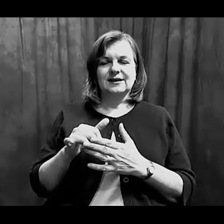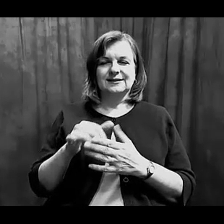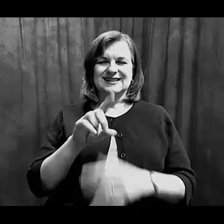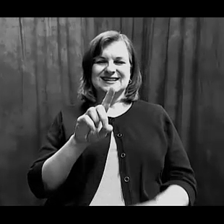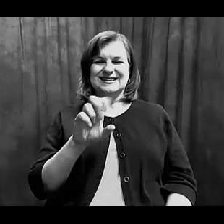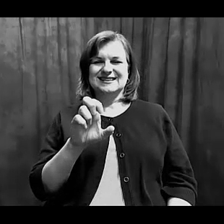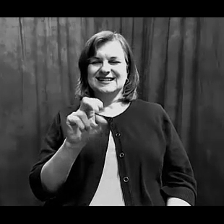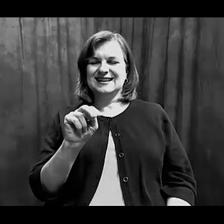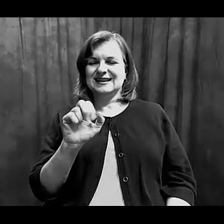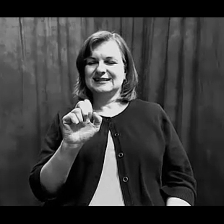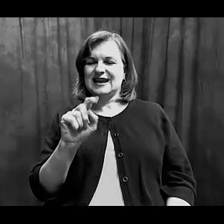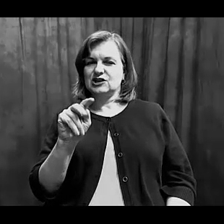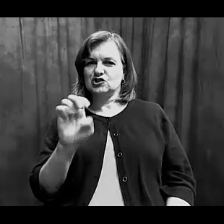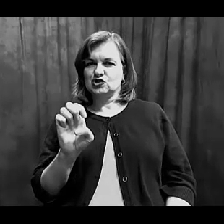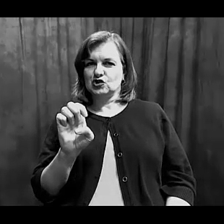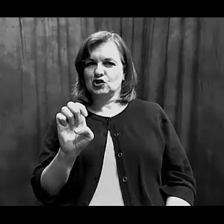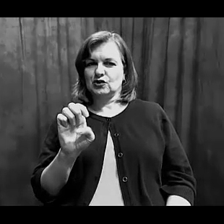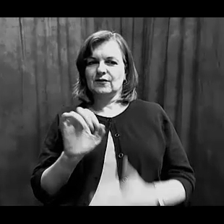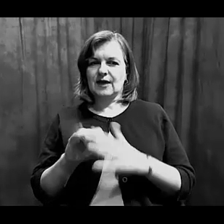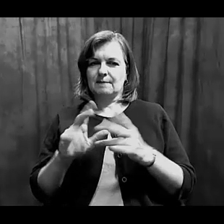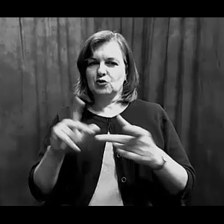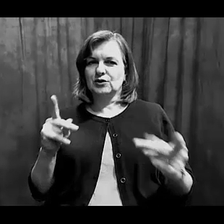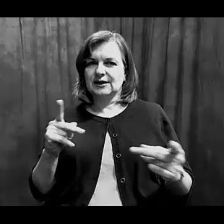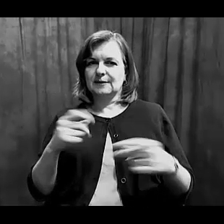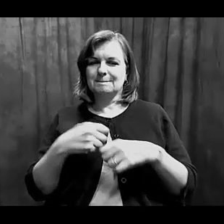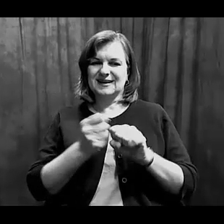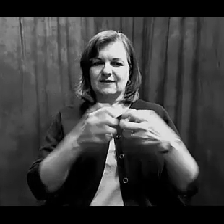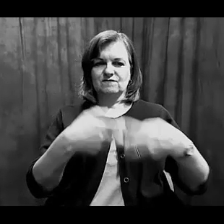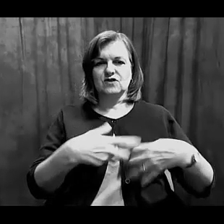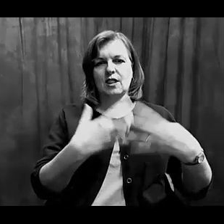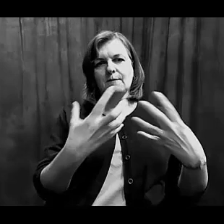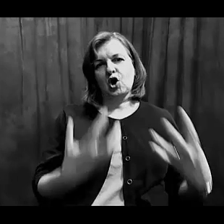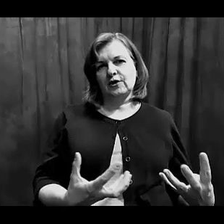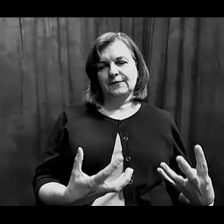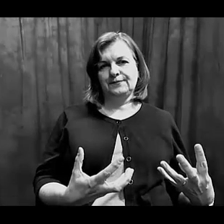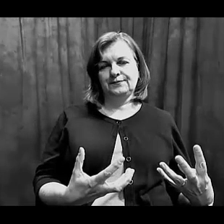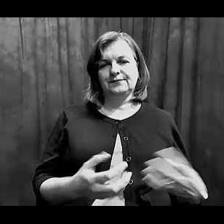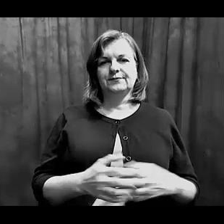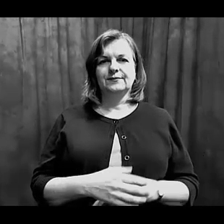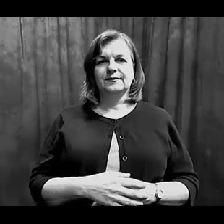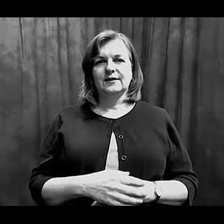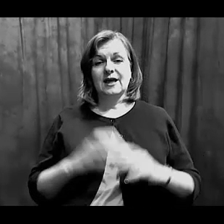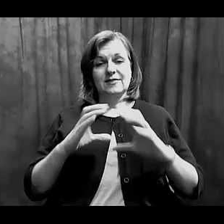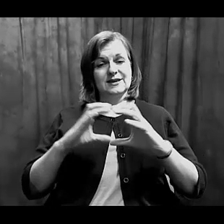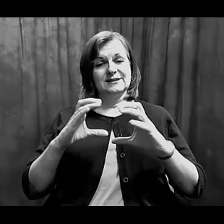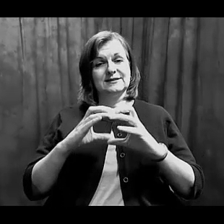it actually eats it -- it's actually denaturing it or making it fall apart